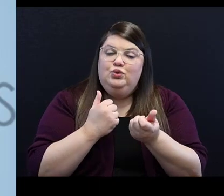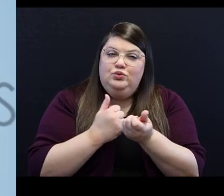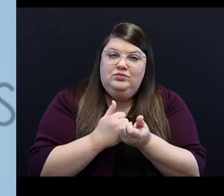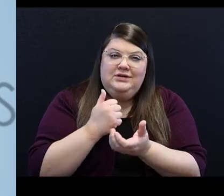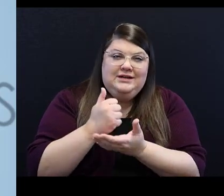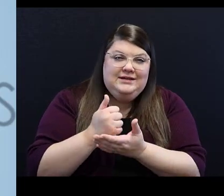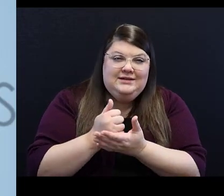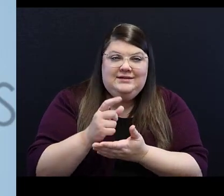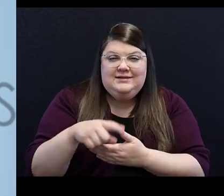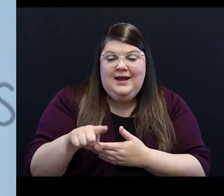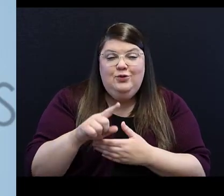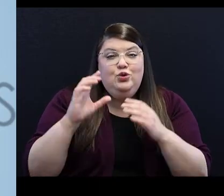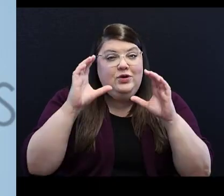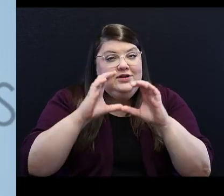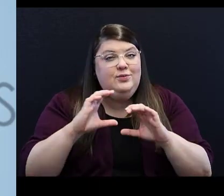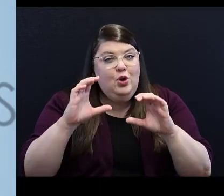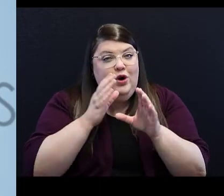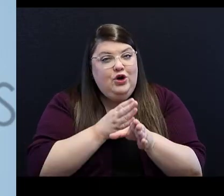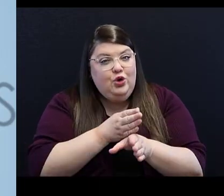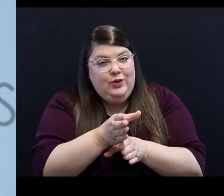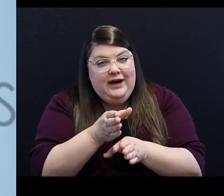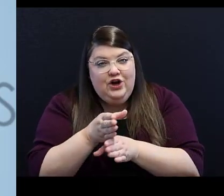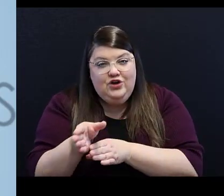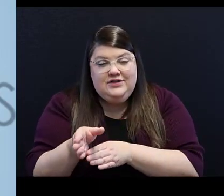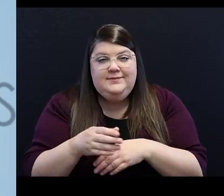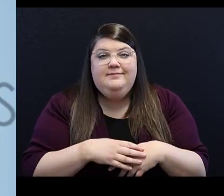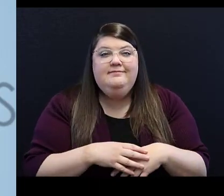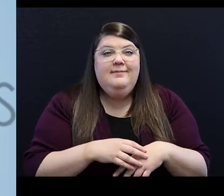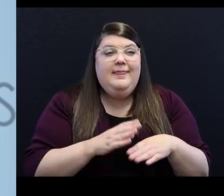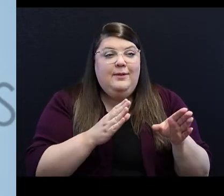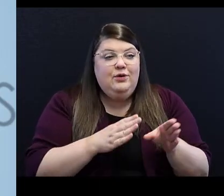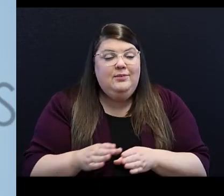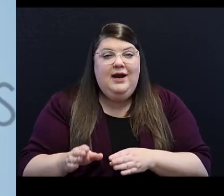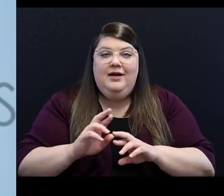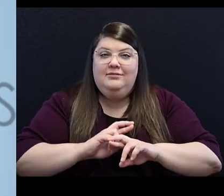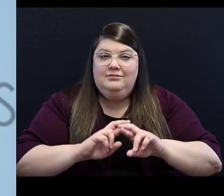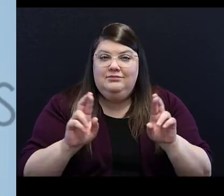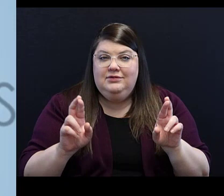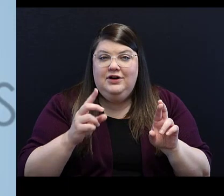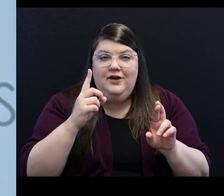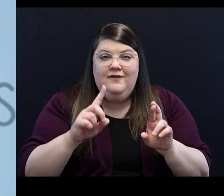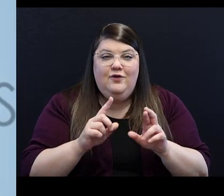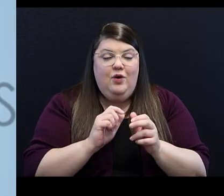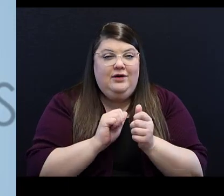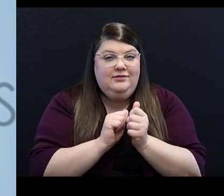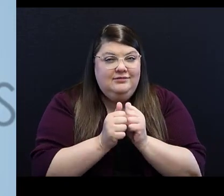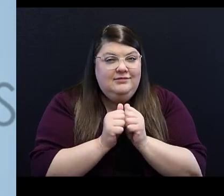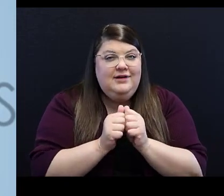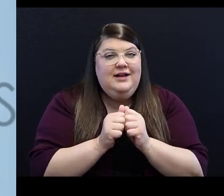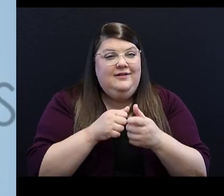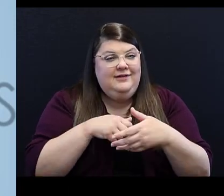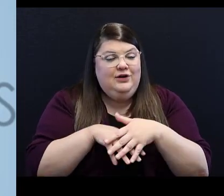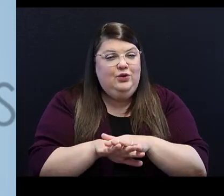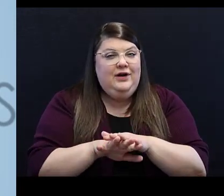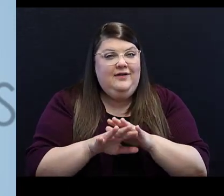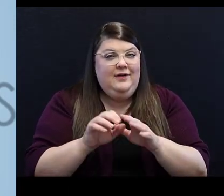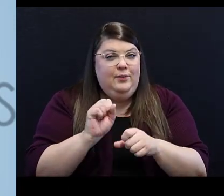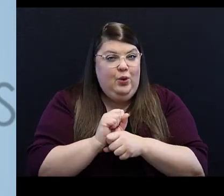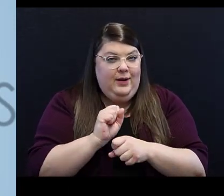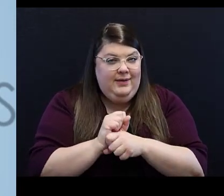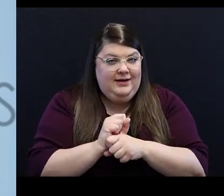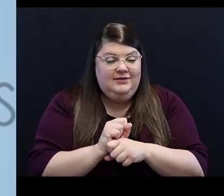careers, preparing for and engaging in competitive integrated employment, and ultimately achieving